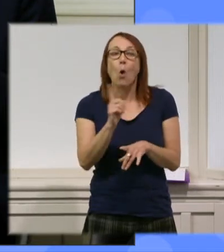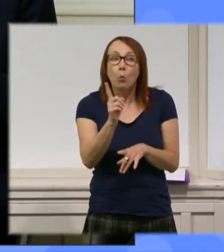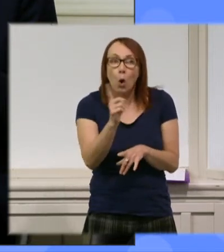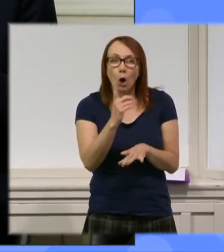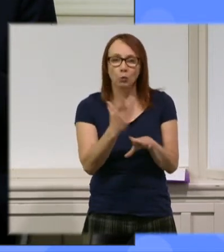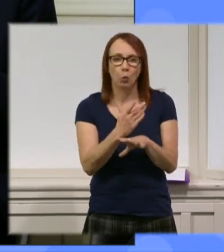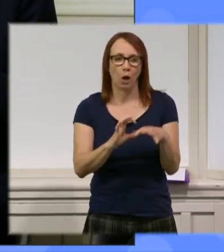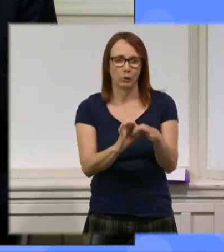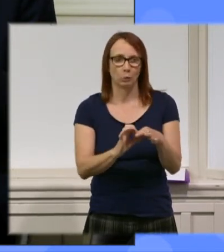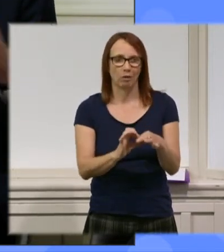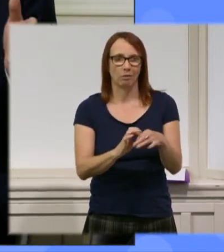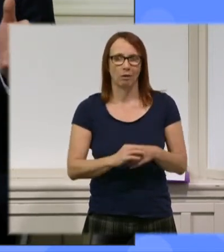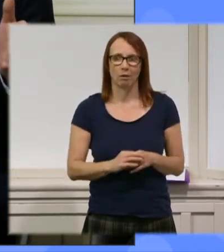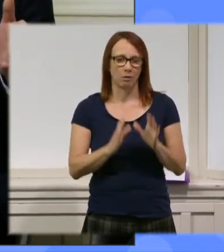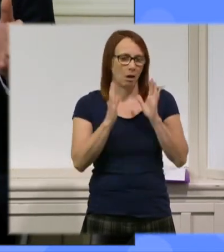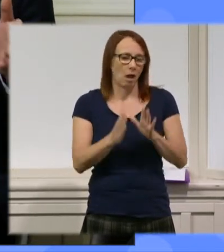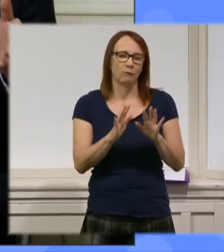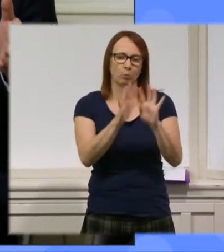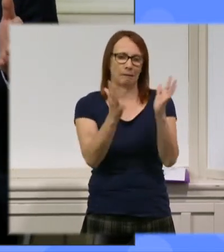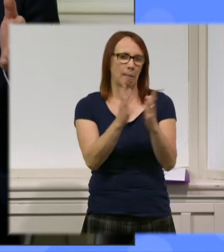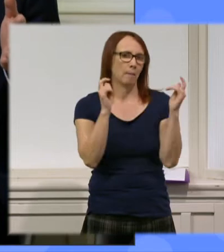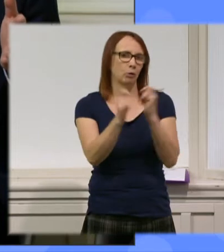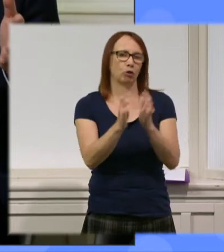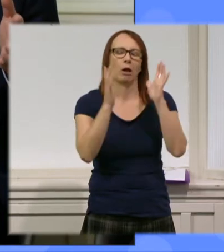come to the house the climate